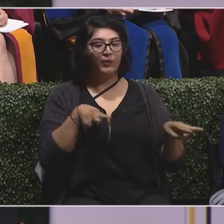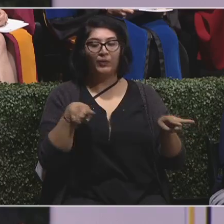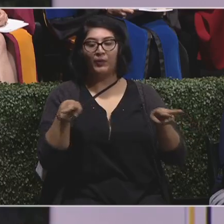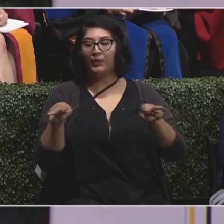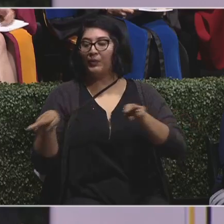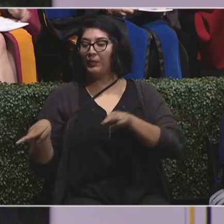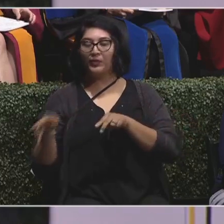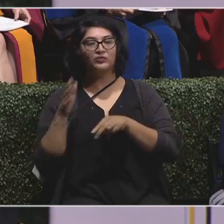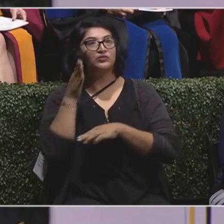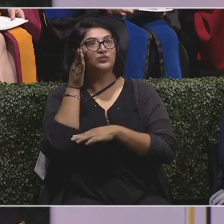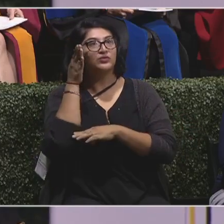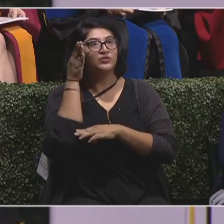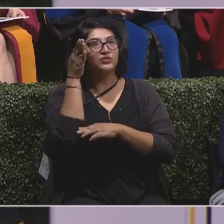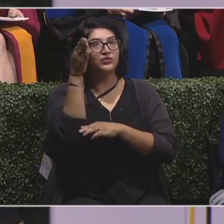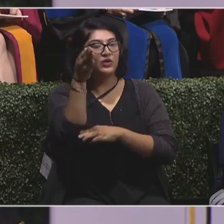TODAY IS INDEED AN U NFORGETTABLE CHAPTER.